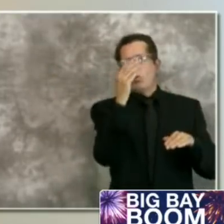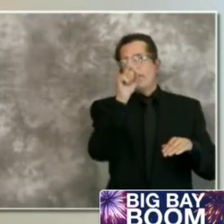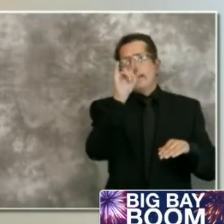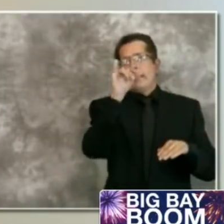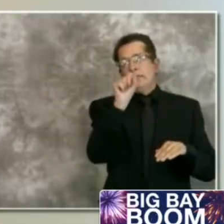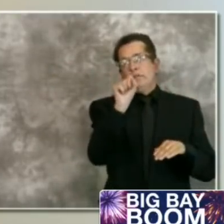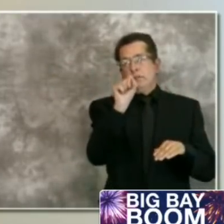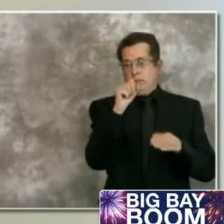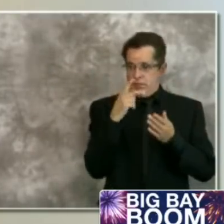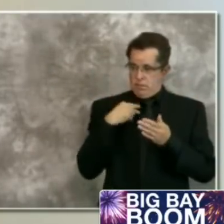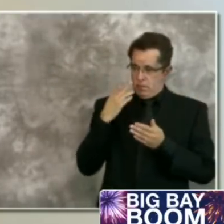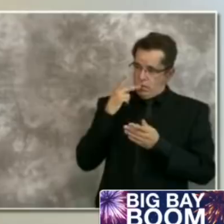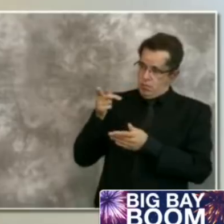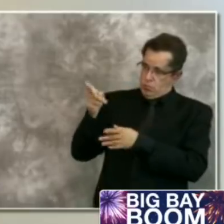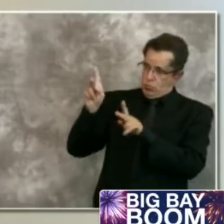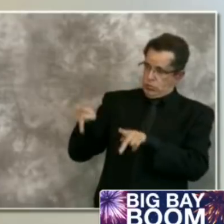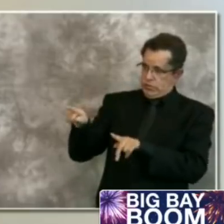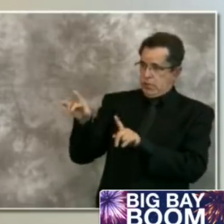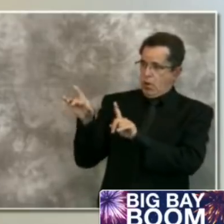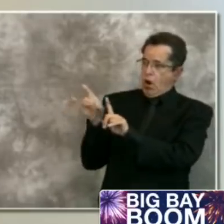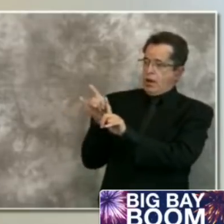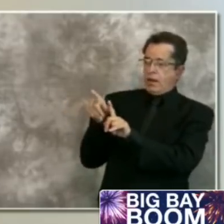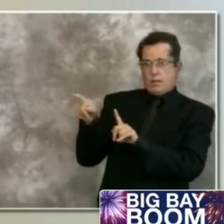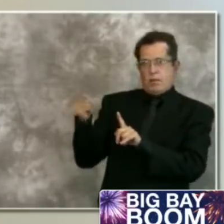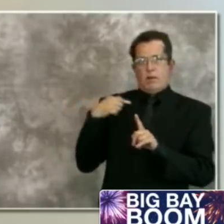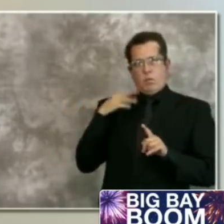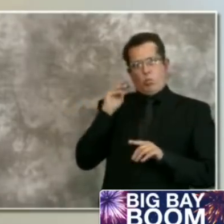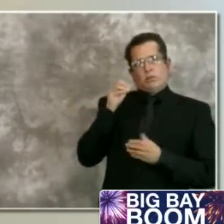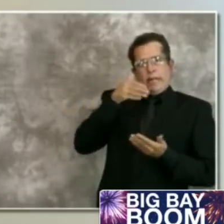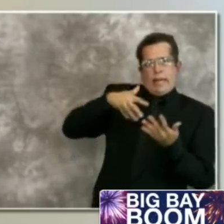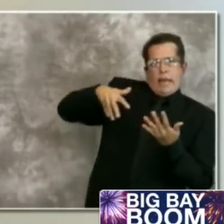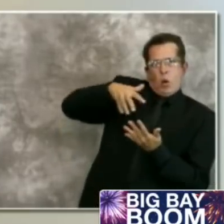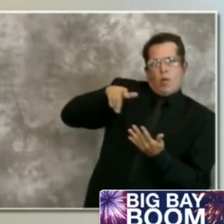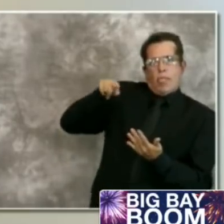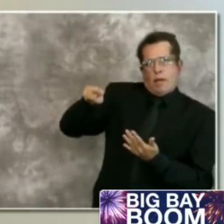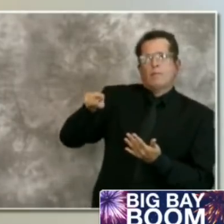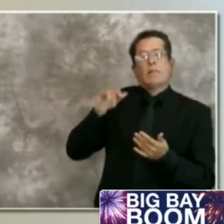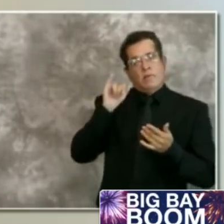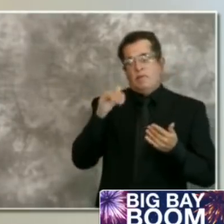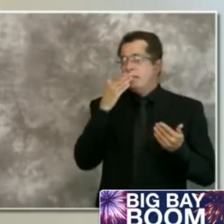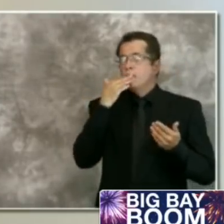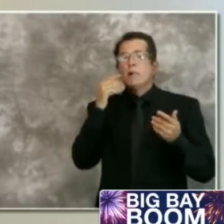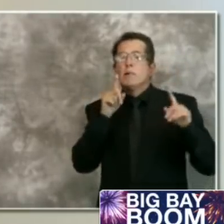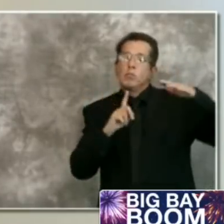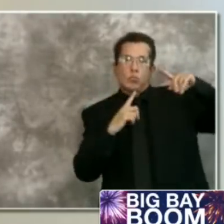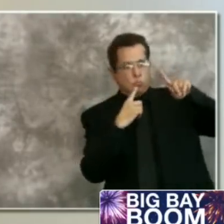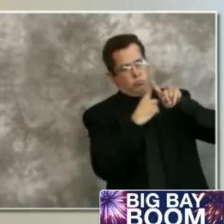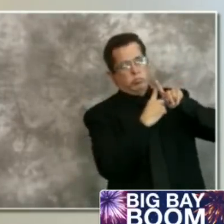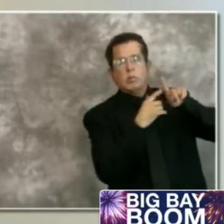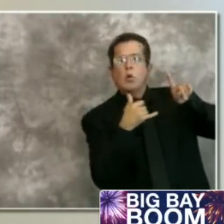FOLLOWING THE PUBLIC HEALTH GUY AROUND COURT. 14 DECOR AND FOR THOSE WHO HAVE BEEN IN